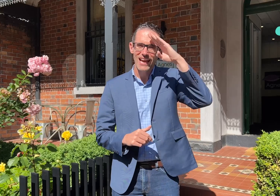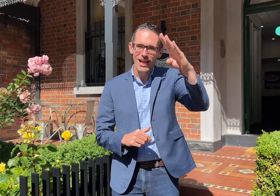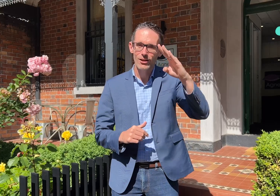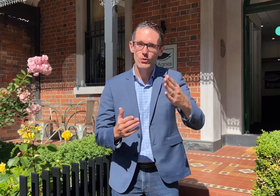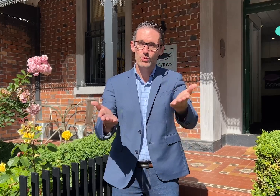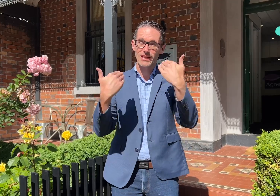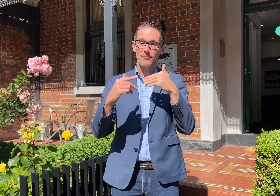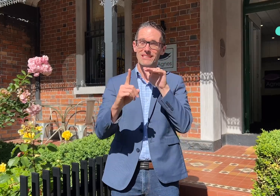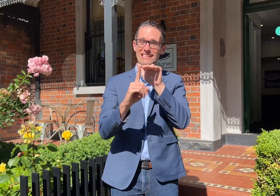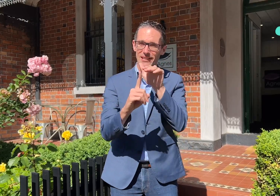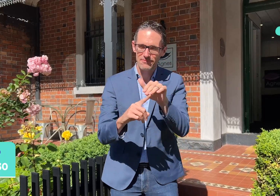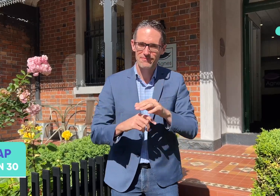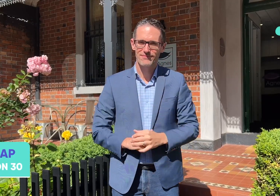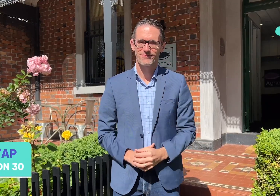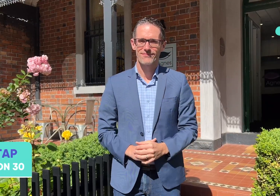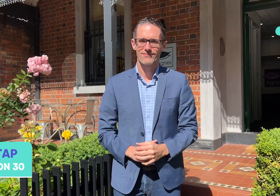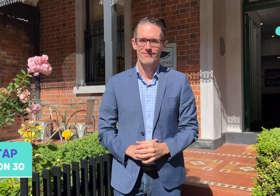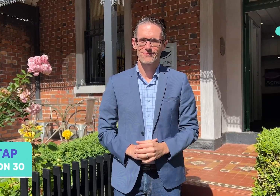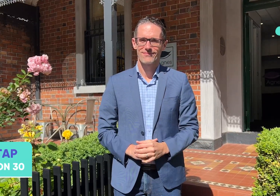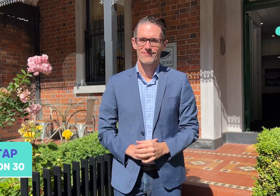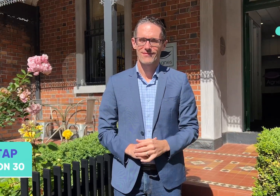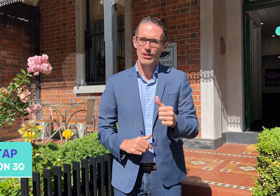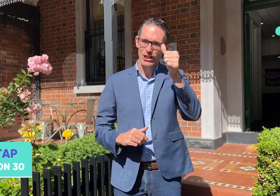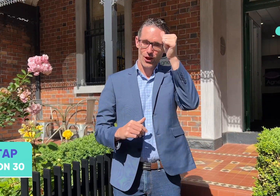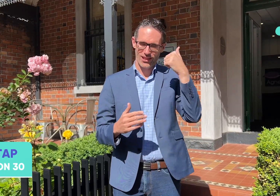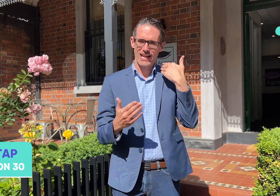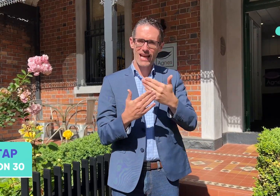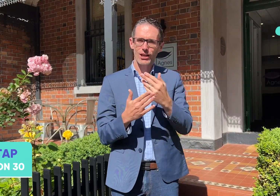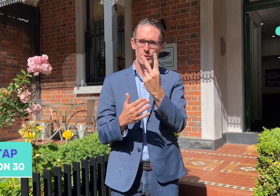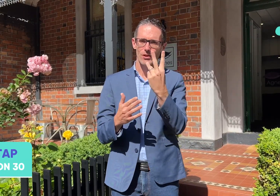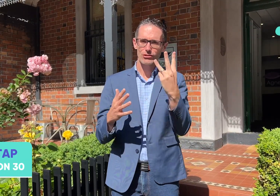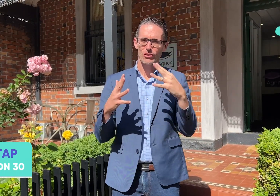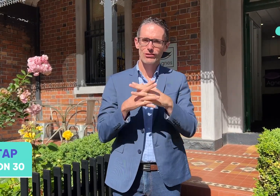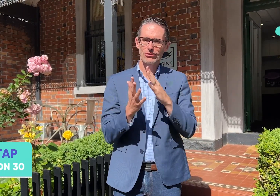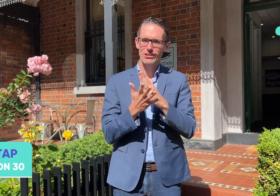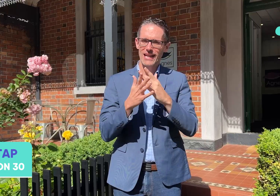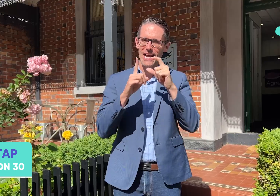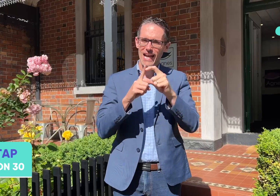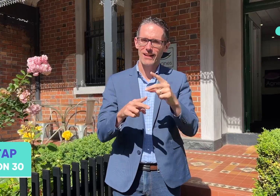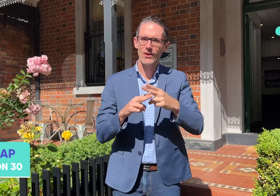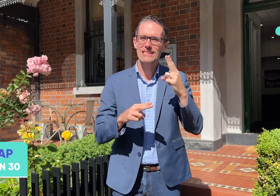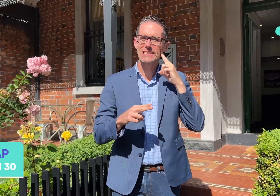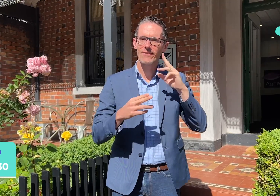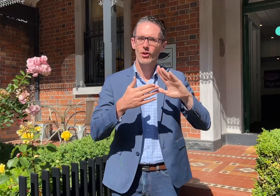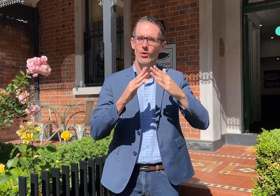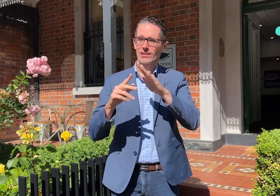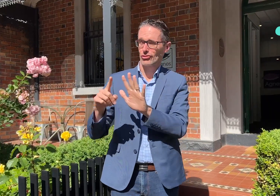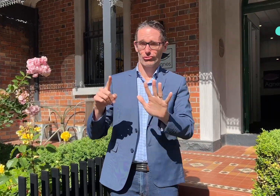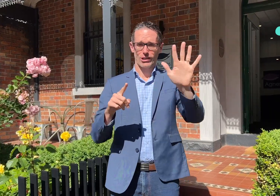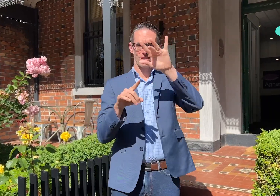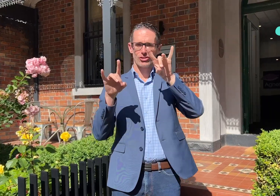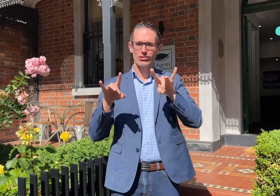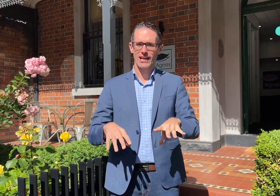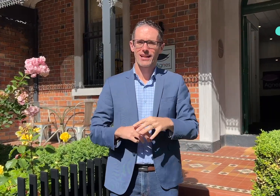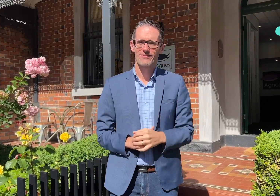Hello and welcome to the Tap. I know that the last 2-3 weeks has been hard for our Deaf community all across Australia.